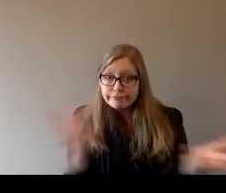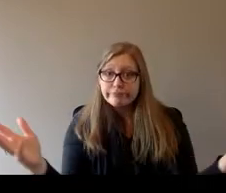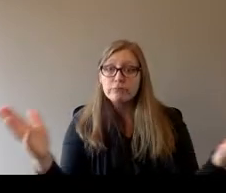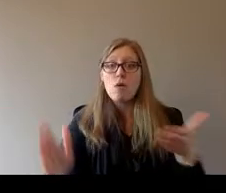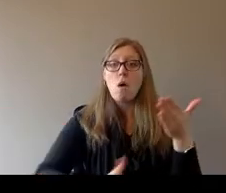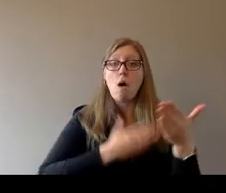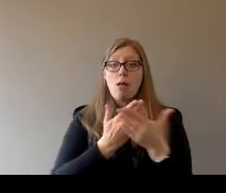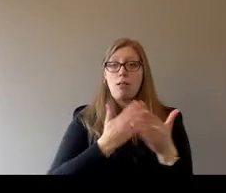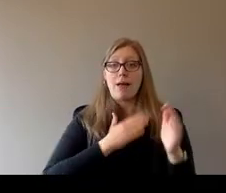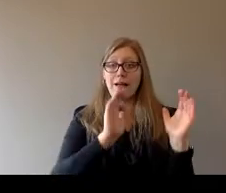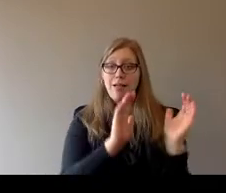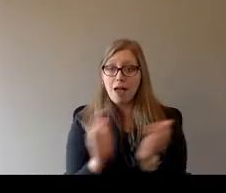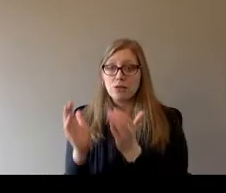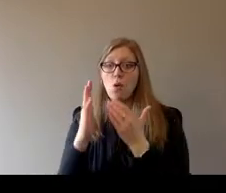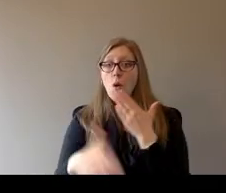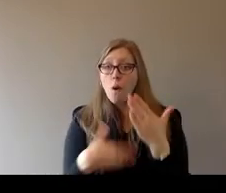and all of my students.